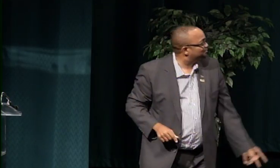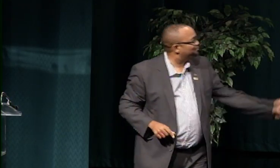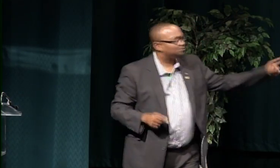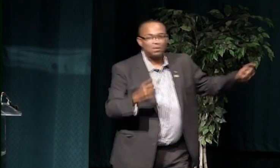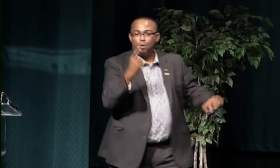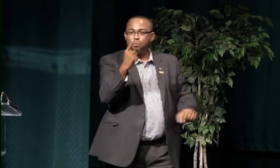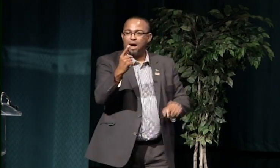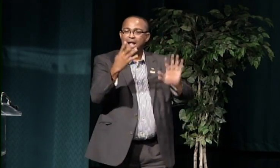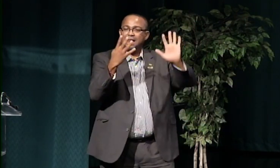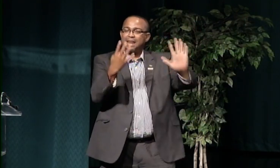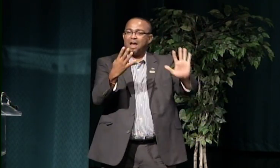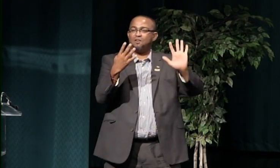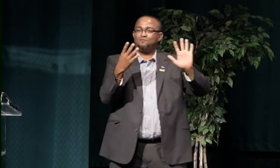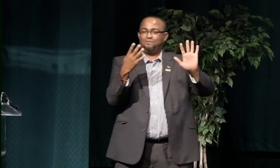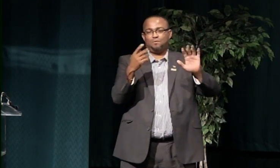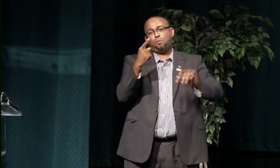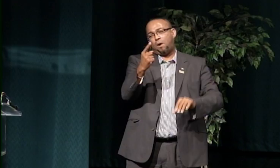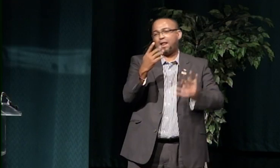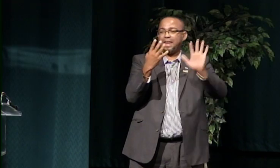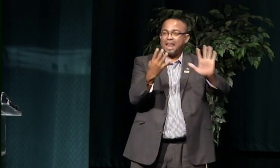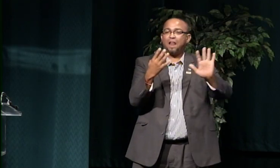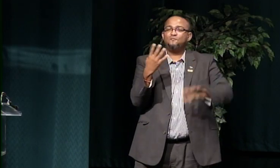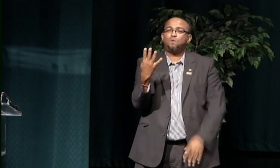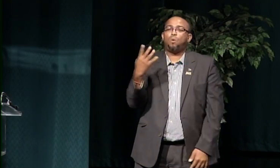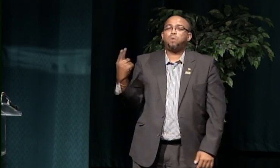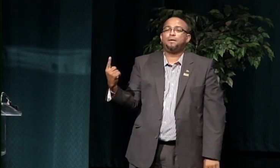And it wasn't until 1941 that we finally had